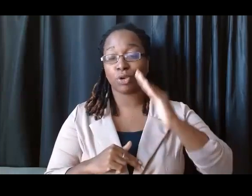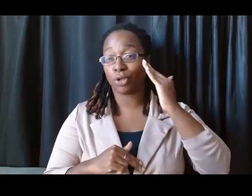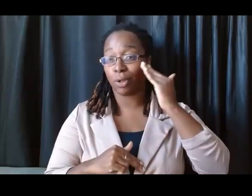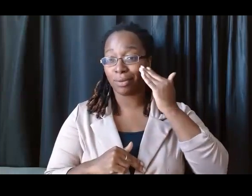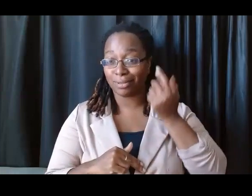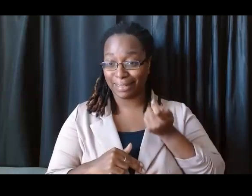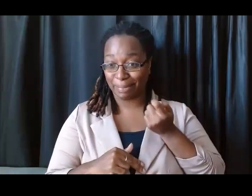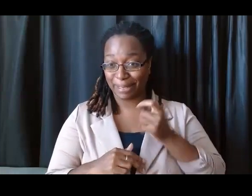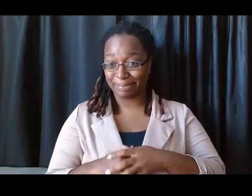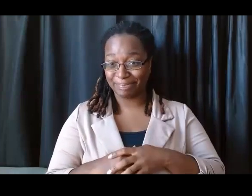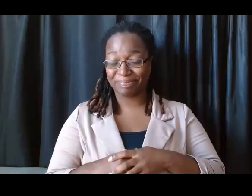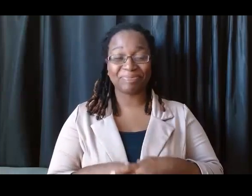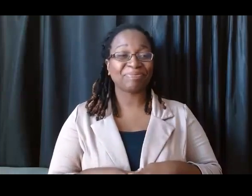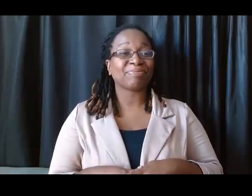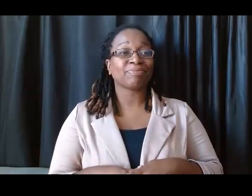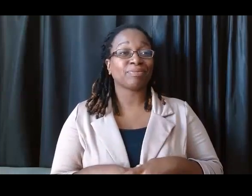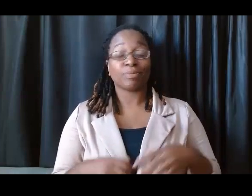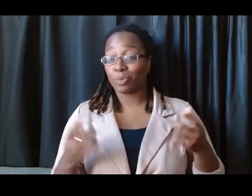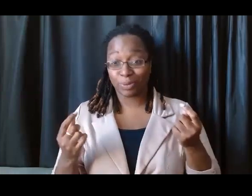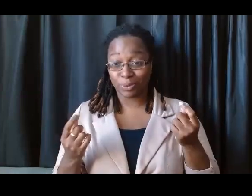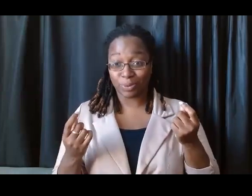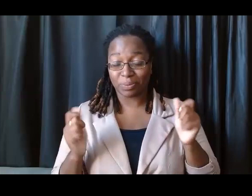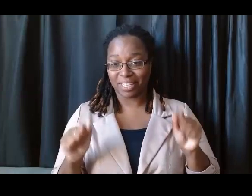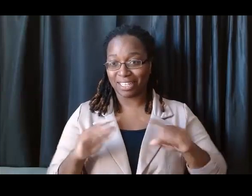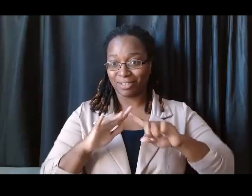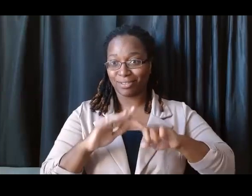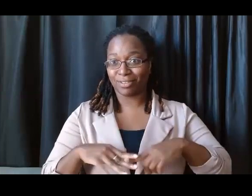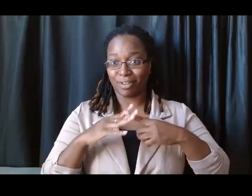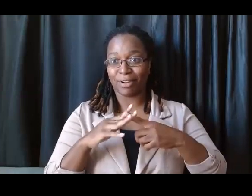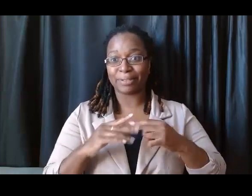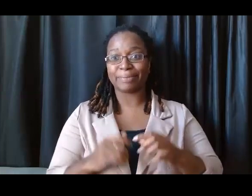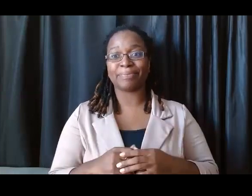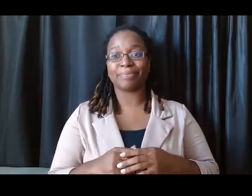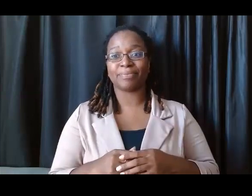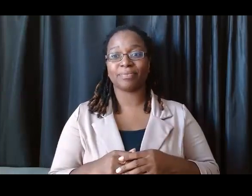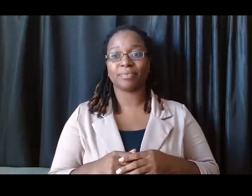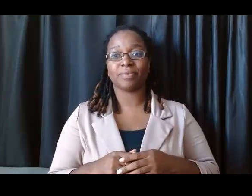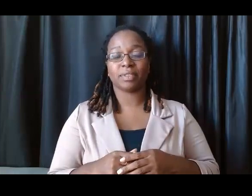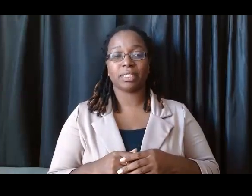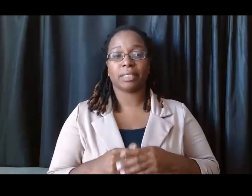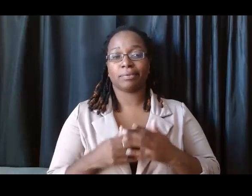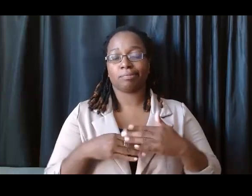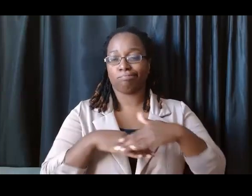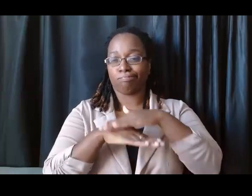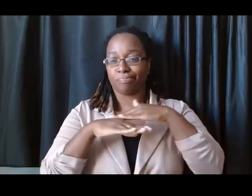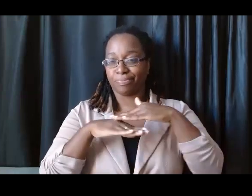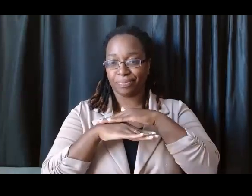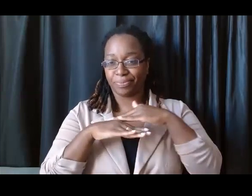What I'd like to do to get us started as I mentioned before is just do a brief review of what